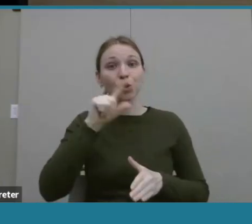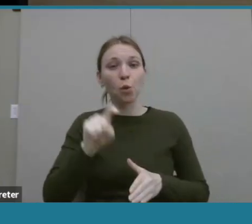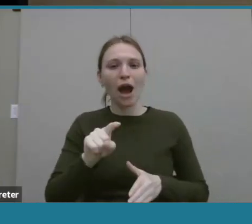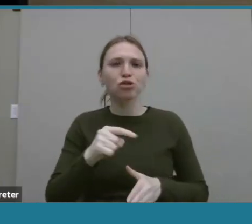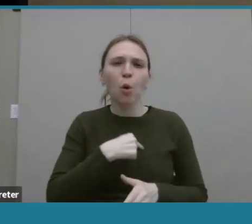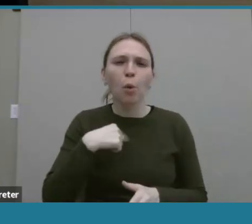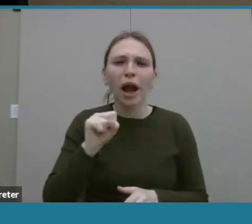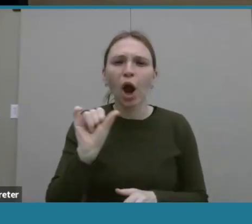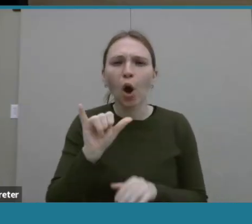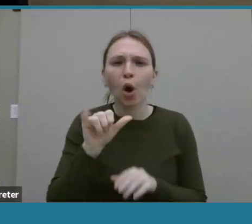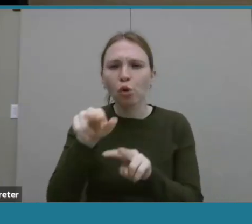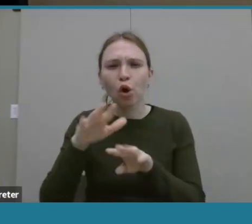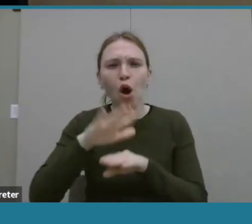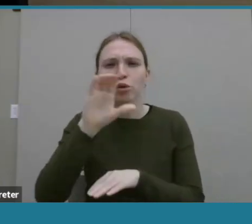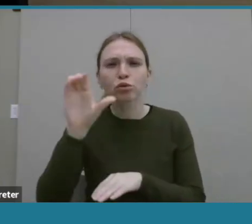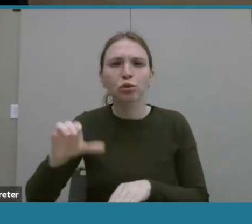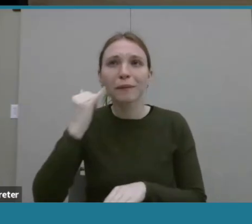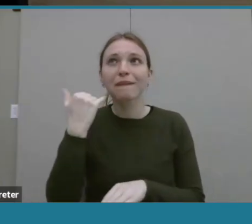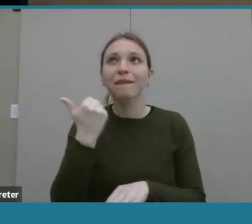any questions, but I'd be happy to answer anything at this time.